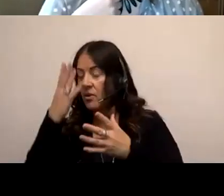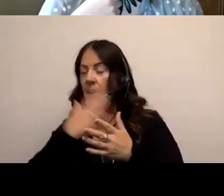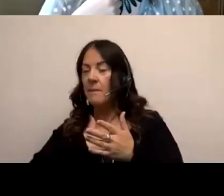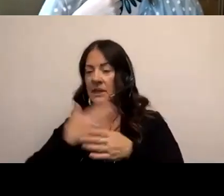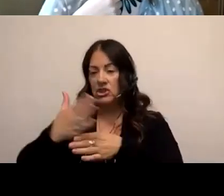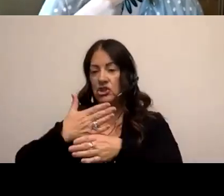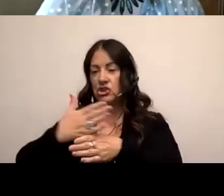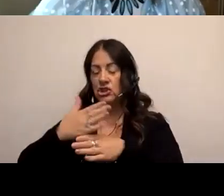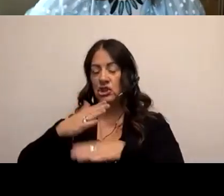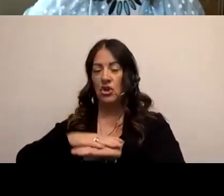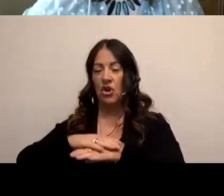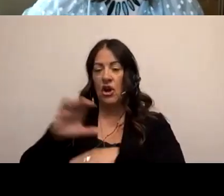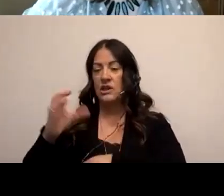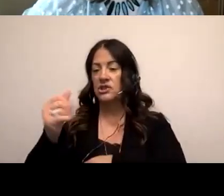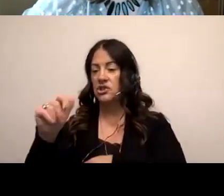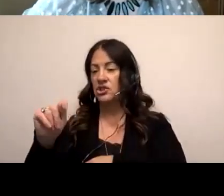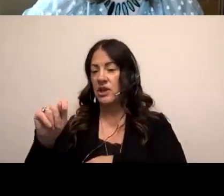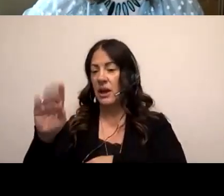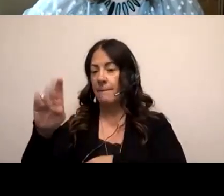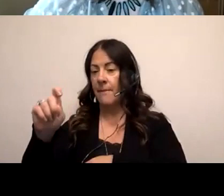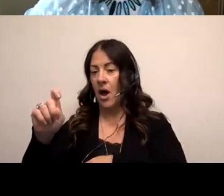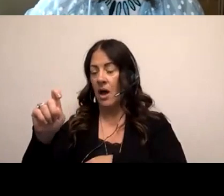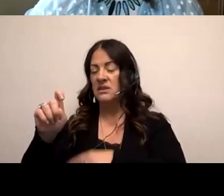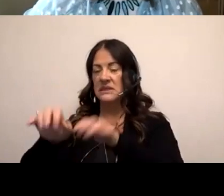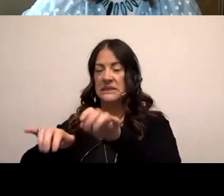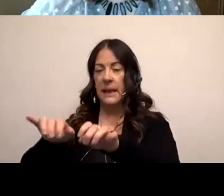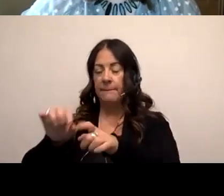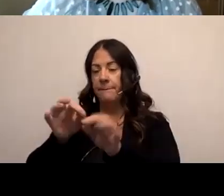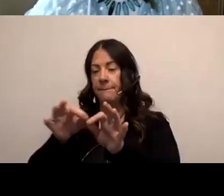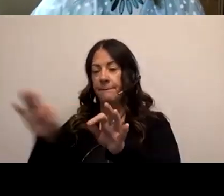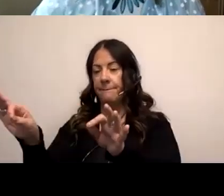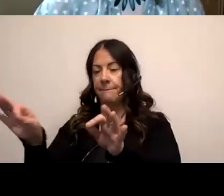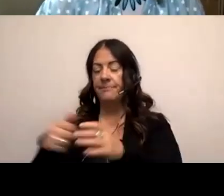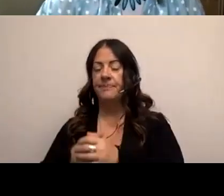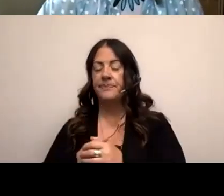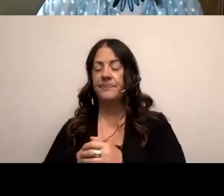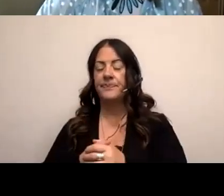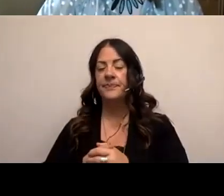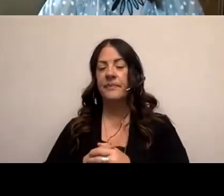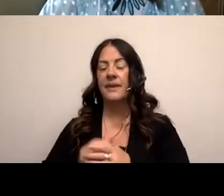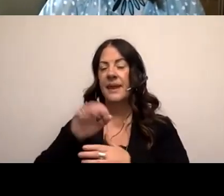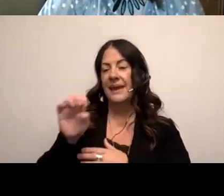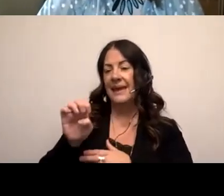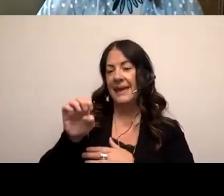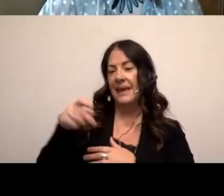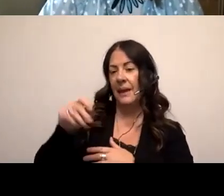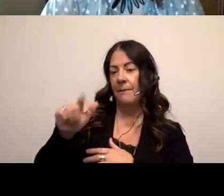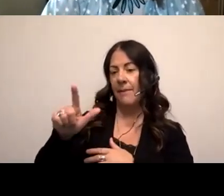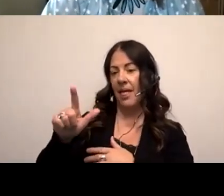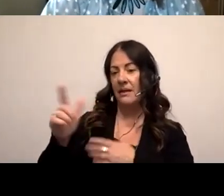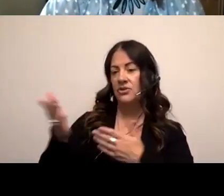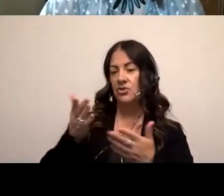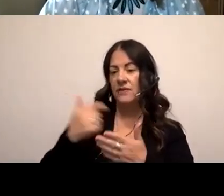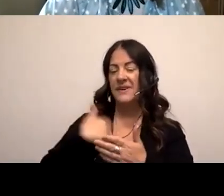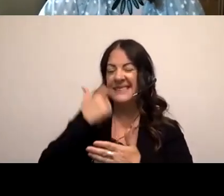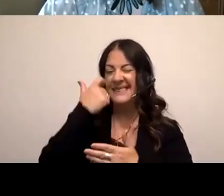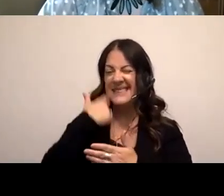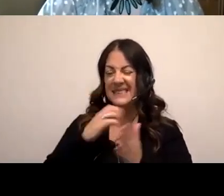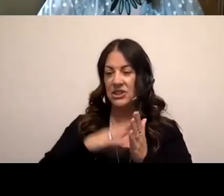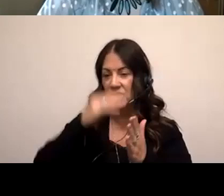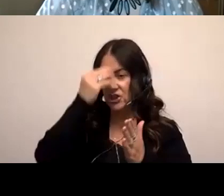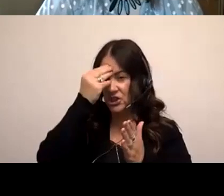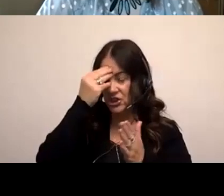SORT OF E-PAL TYPE OF SERVICE THAT I RECENTLY LEARNED ABOUT, EPALS IS THROUGH SIGNON.